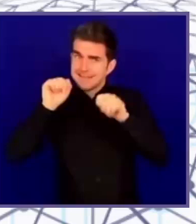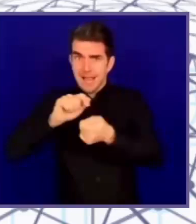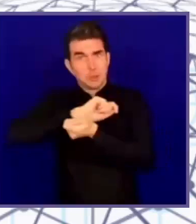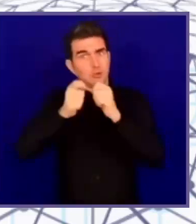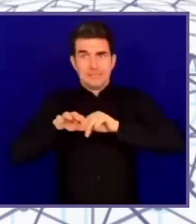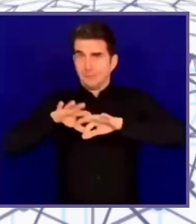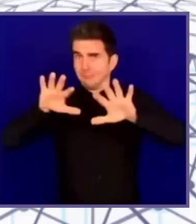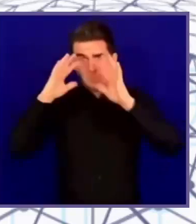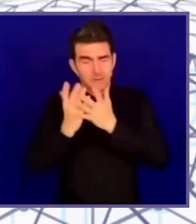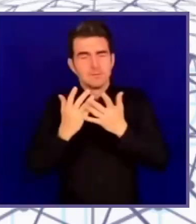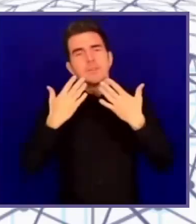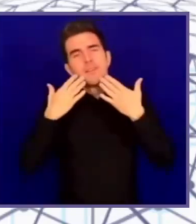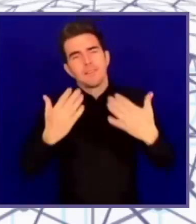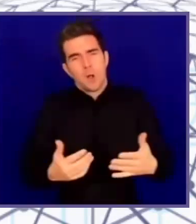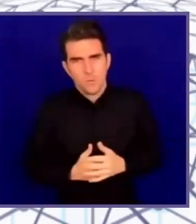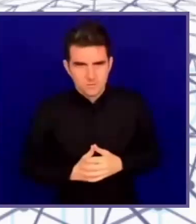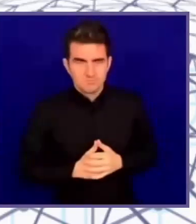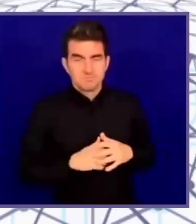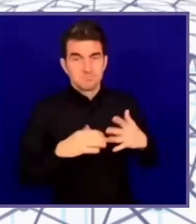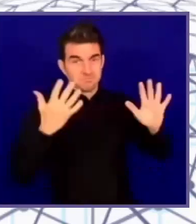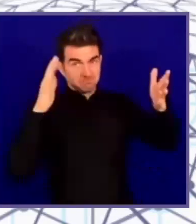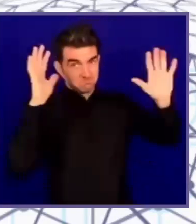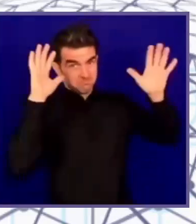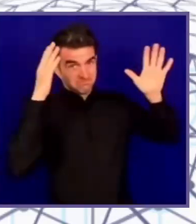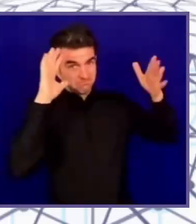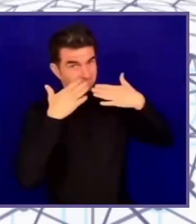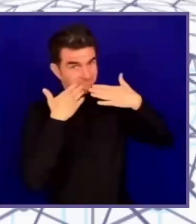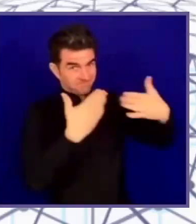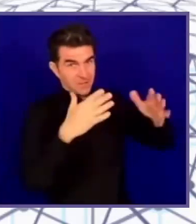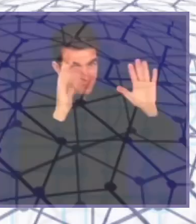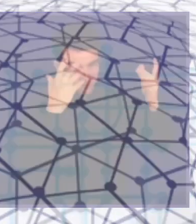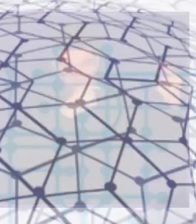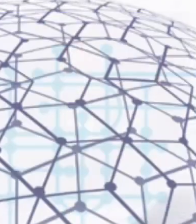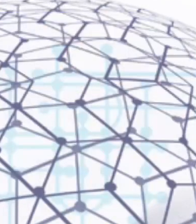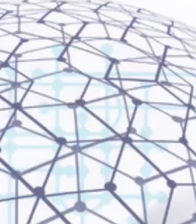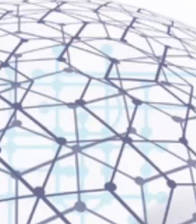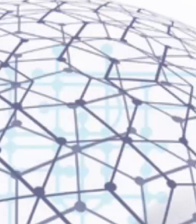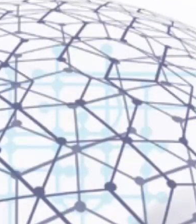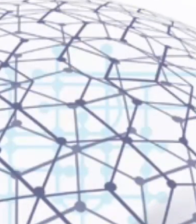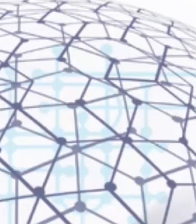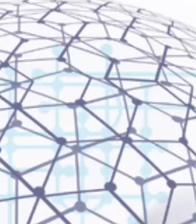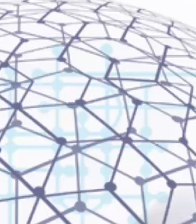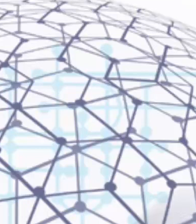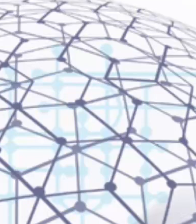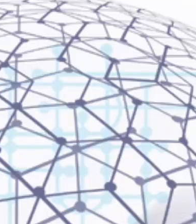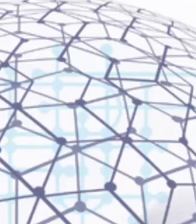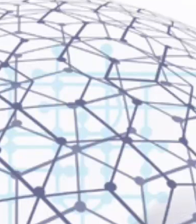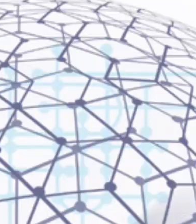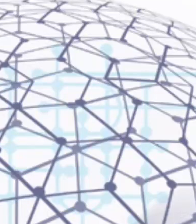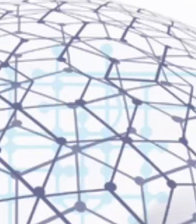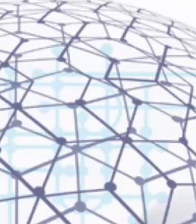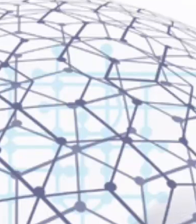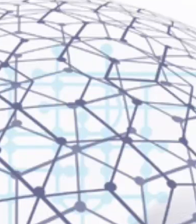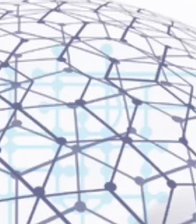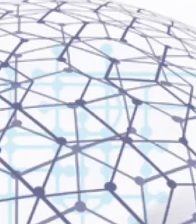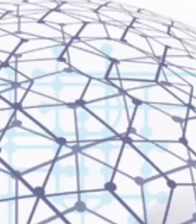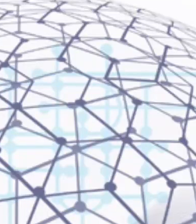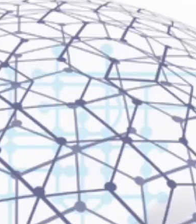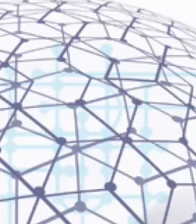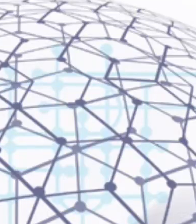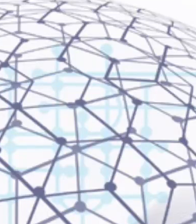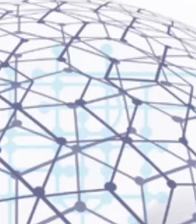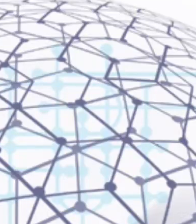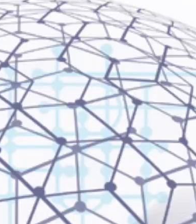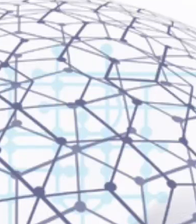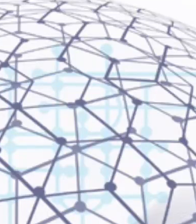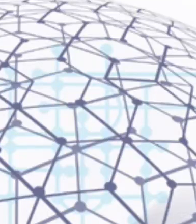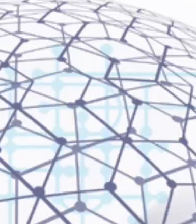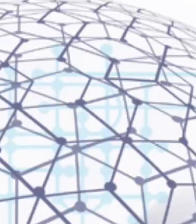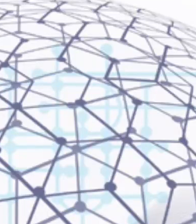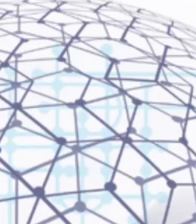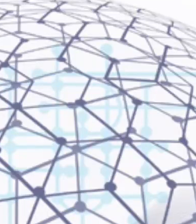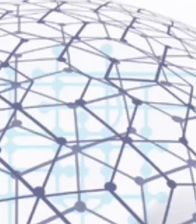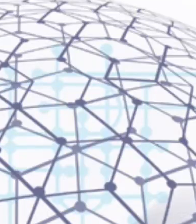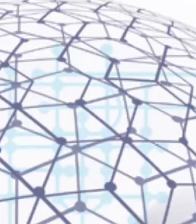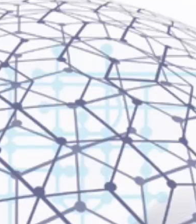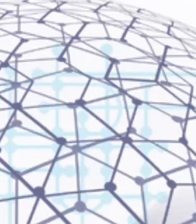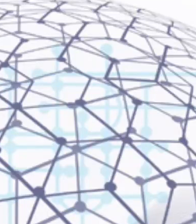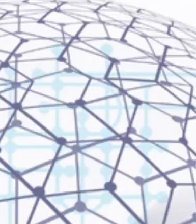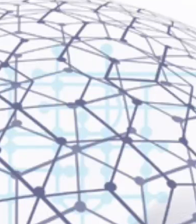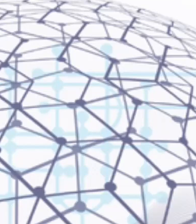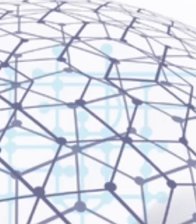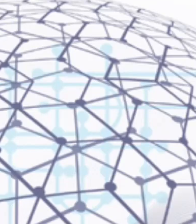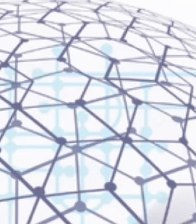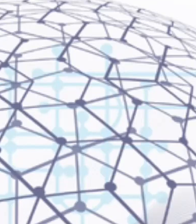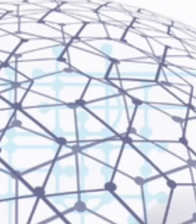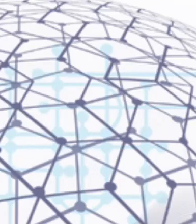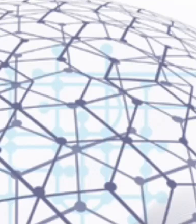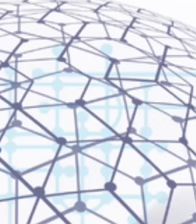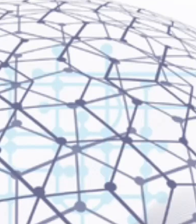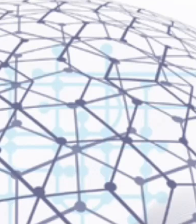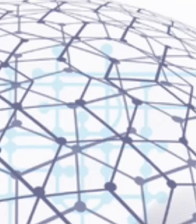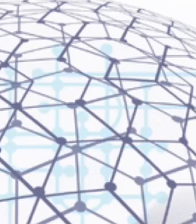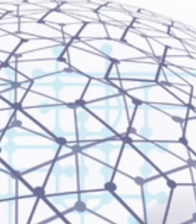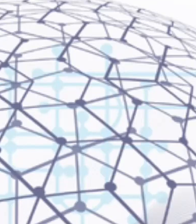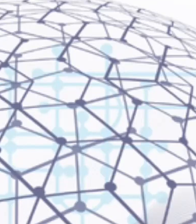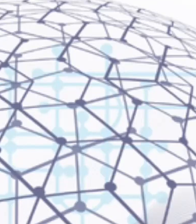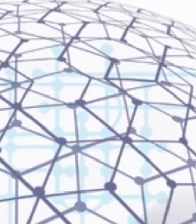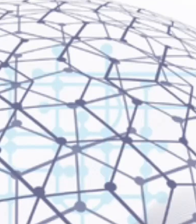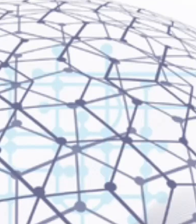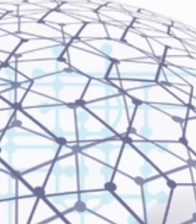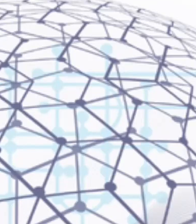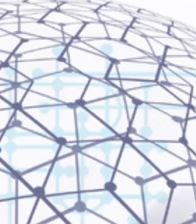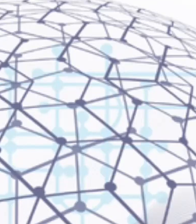in parentheses at the end about racially inclusive oximetry is not a small point at all. I think